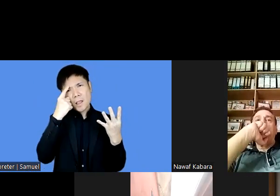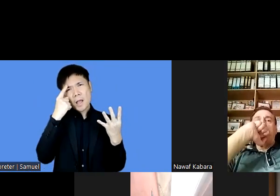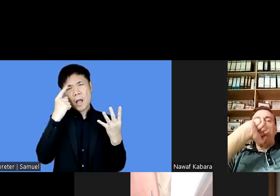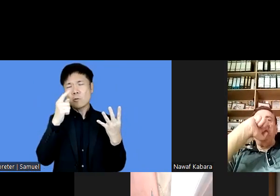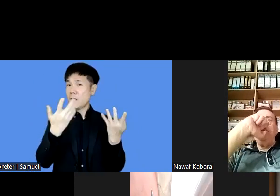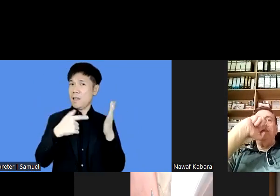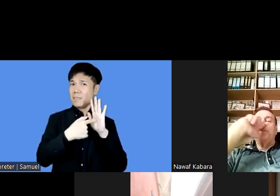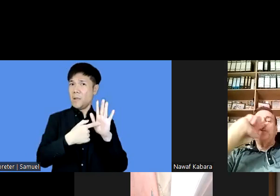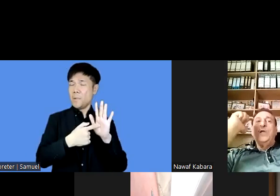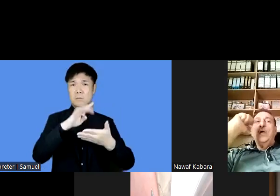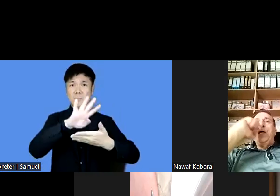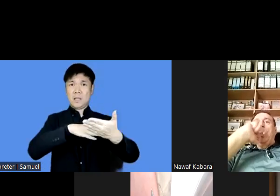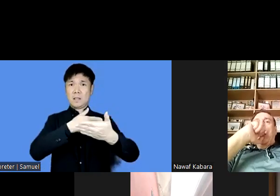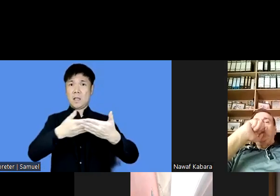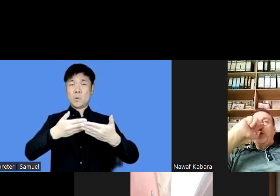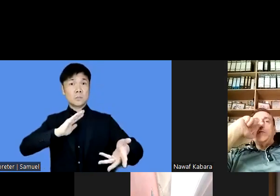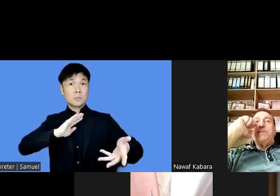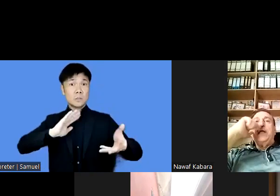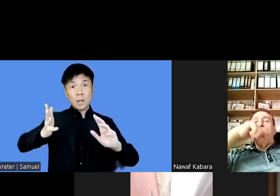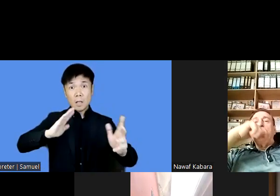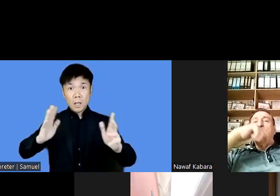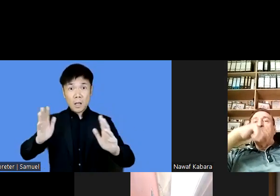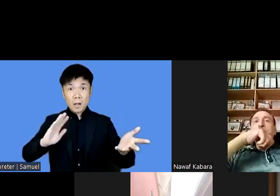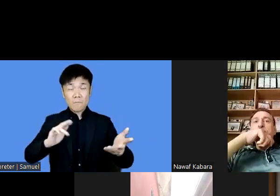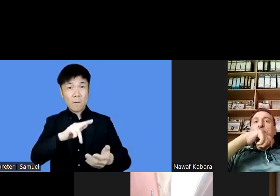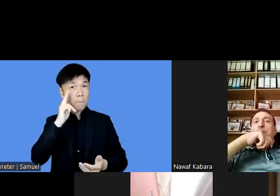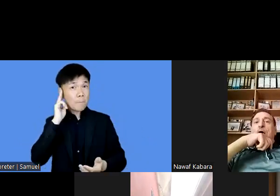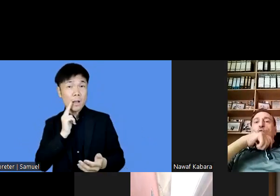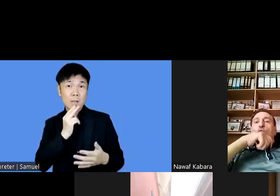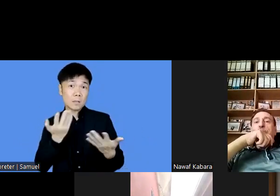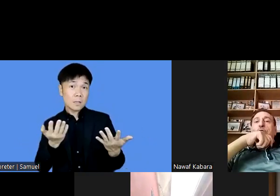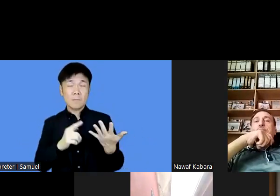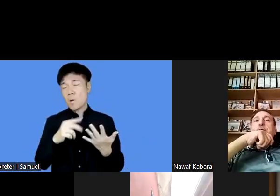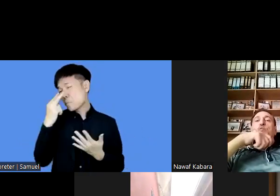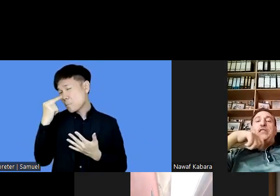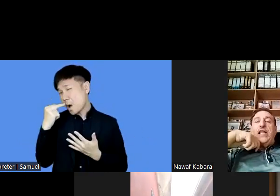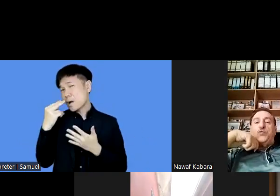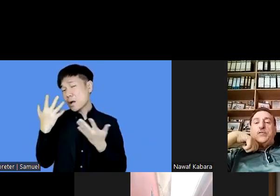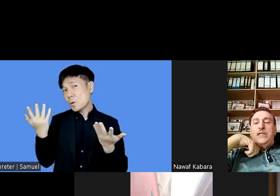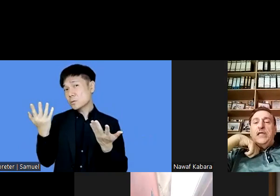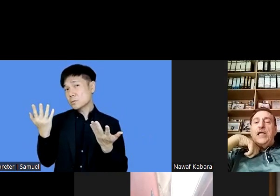interpretation, how to deal with blind people, how to deal with people with disability and